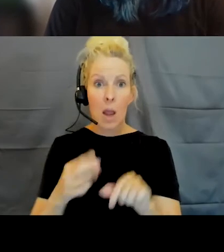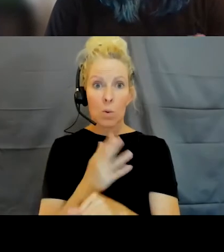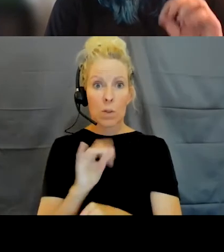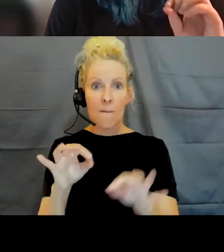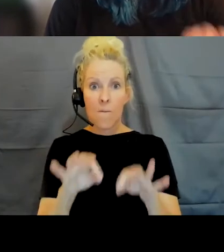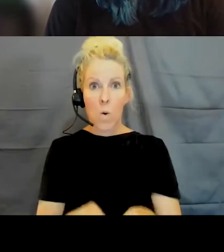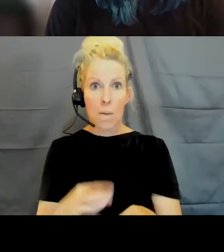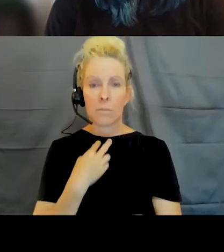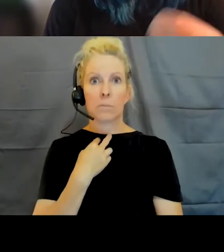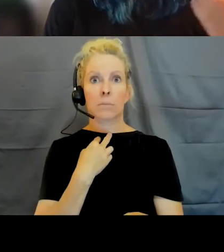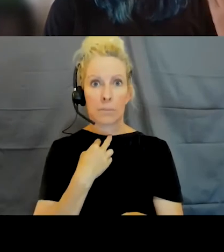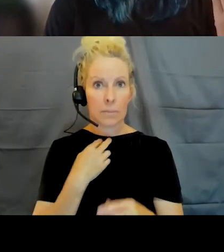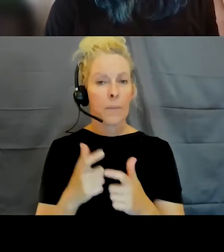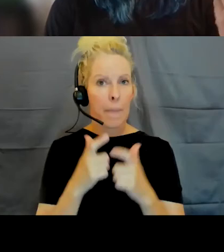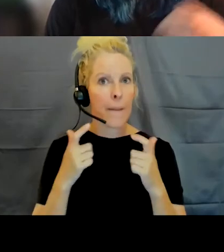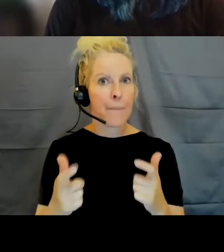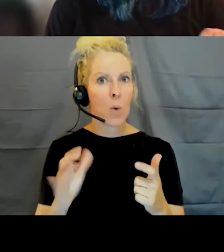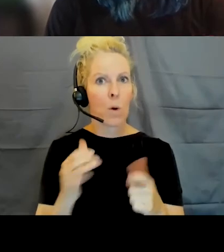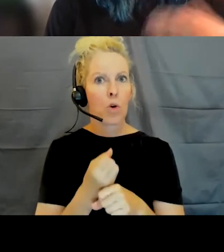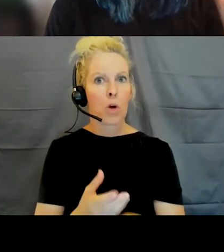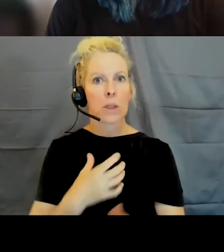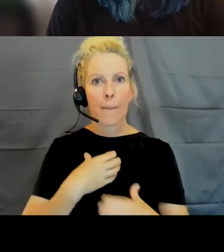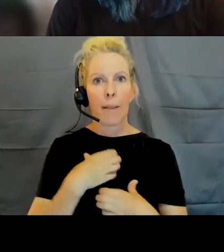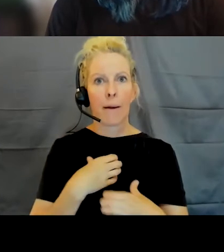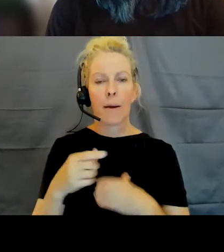huge. That is going to cause a complaint. That is going to cause really negative feelings about you